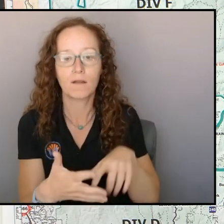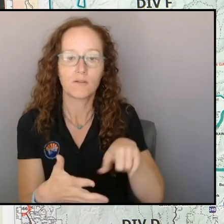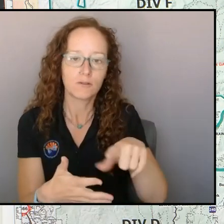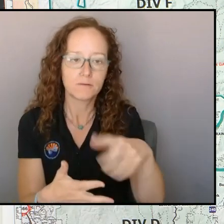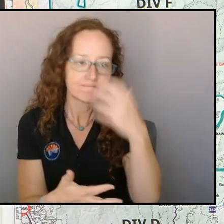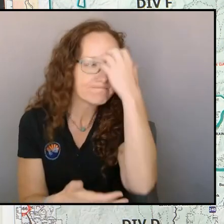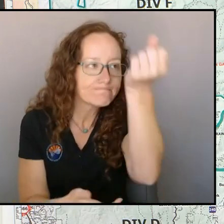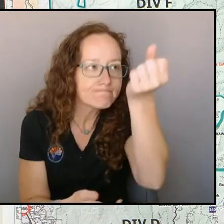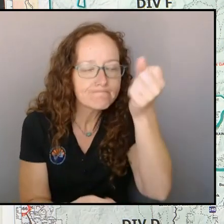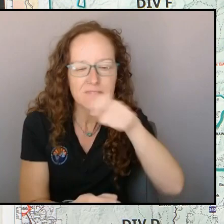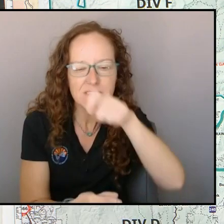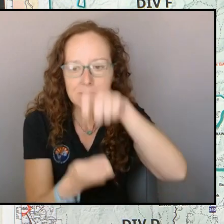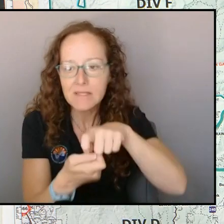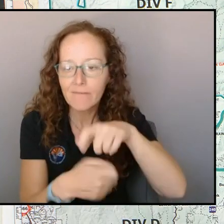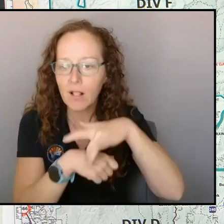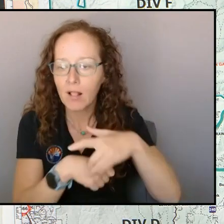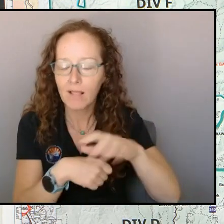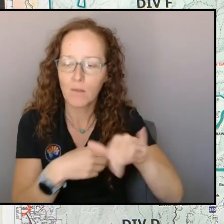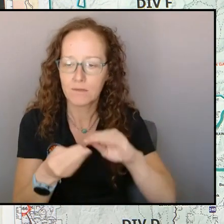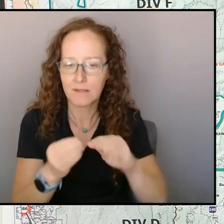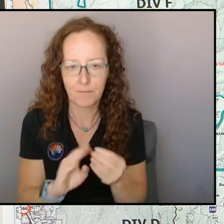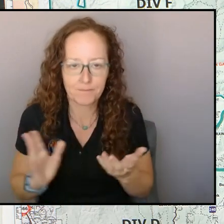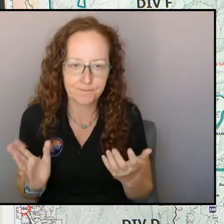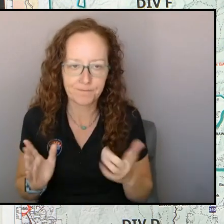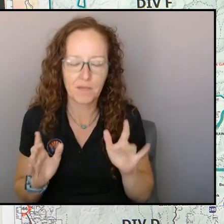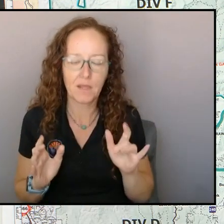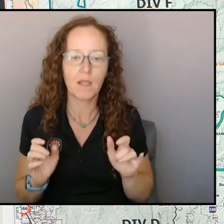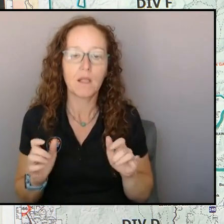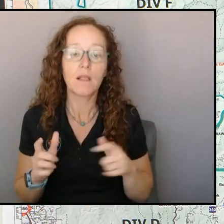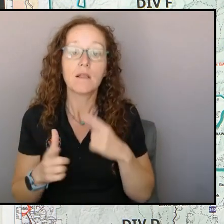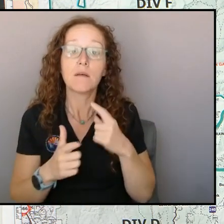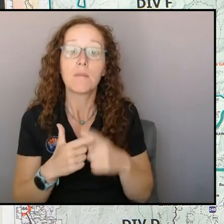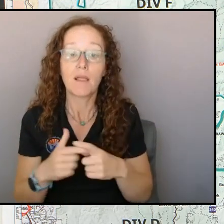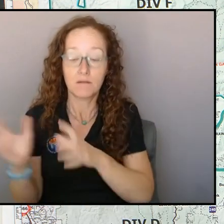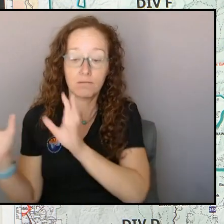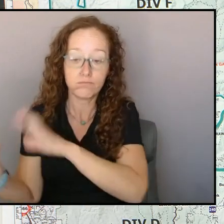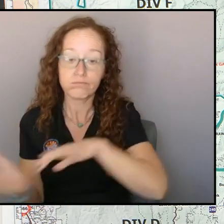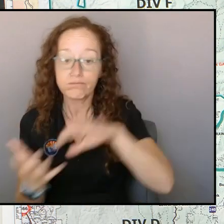going to have kind of a series of fronts. We're going to have the Pacific portion of that. We're going to have the